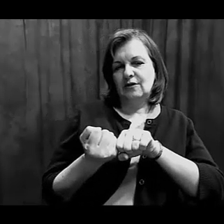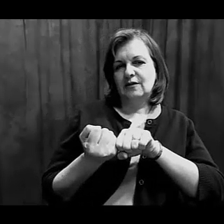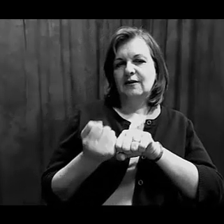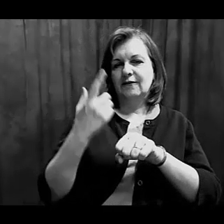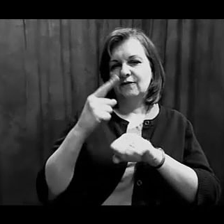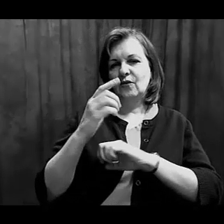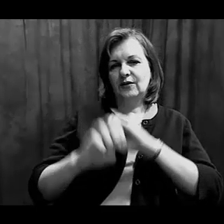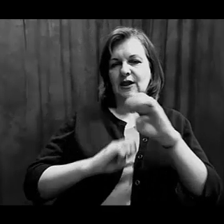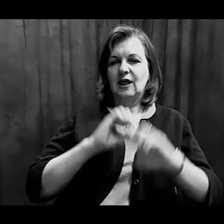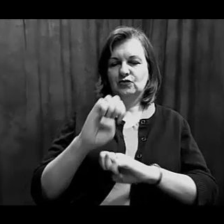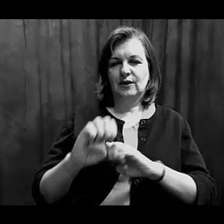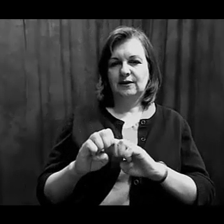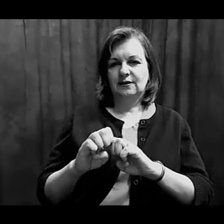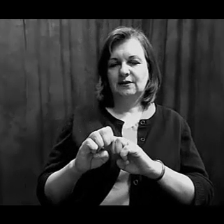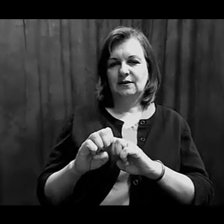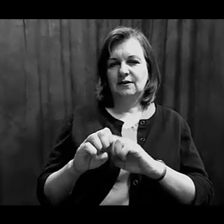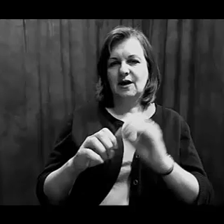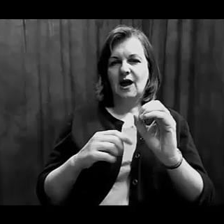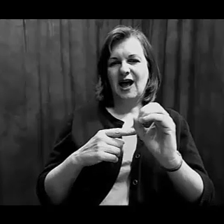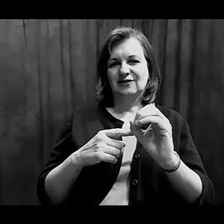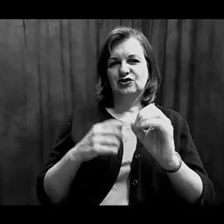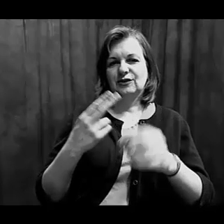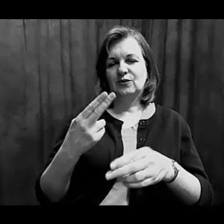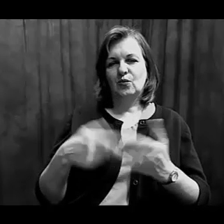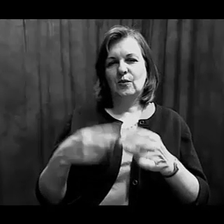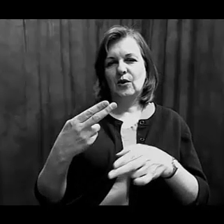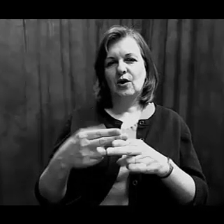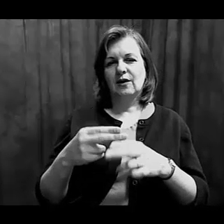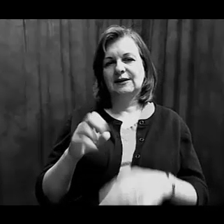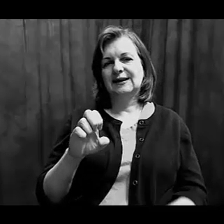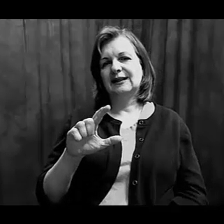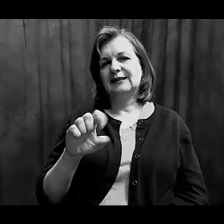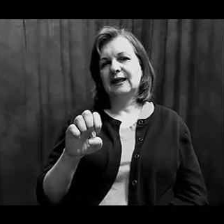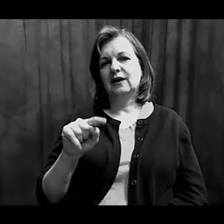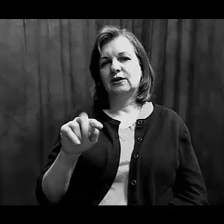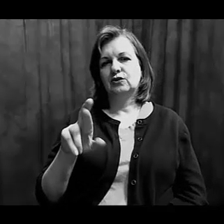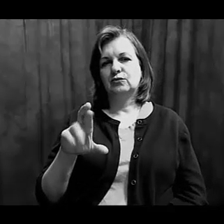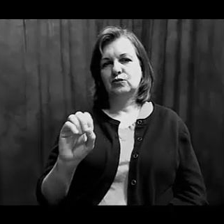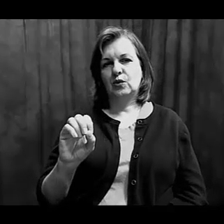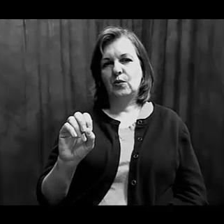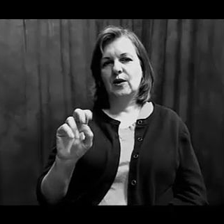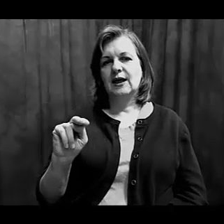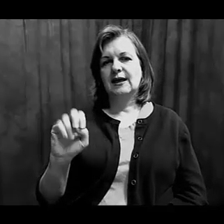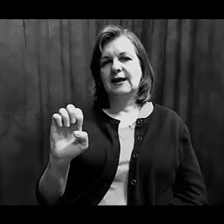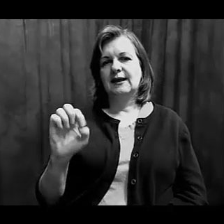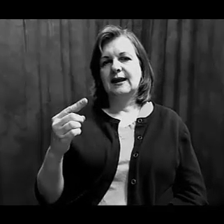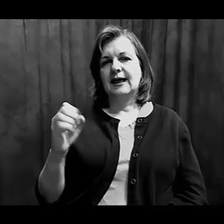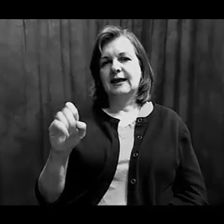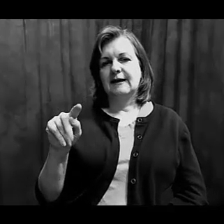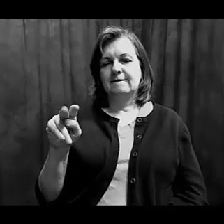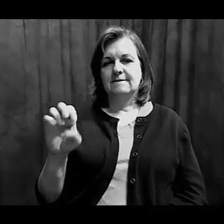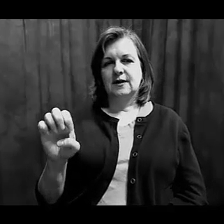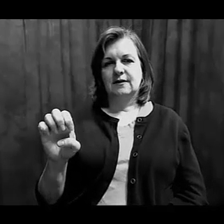it has a larger pull or attraction for these electrons -- oxygen is what we call an